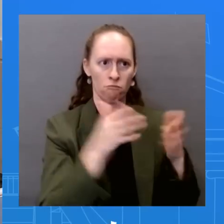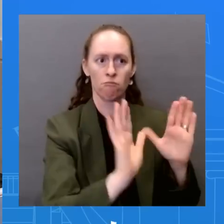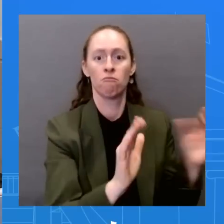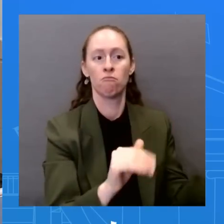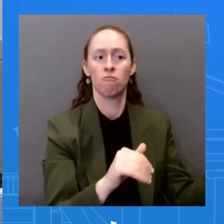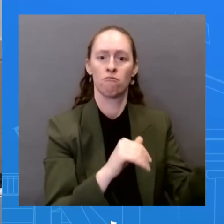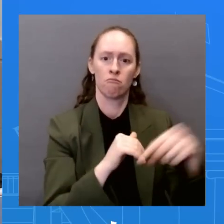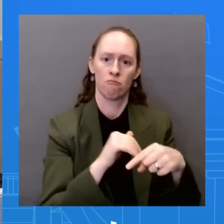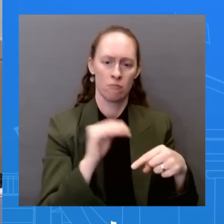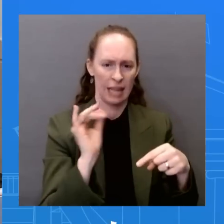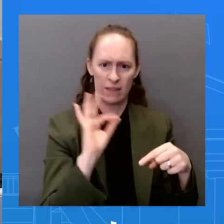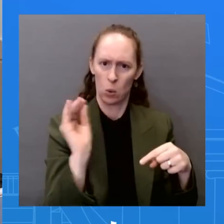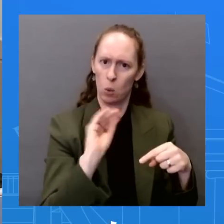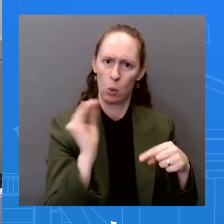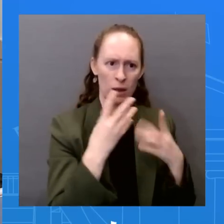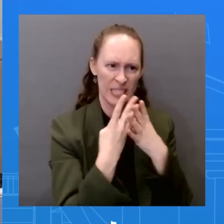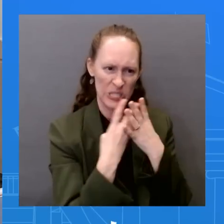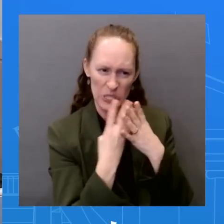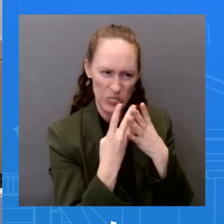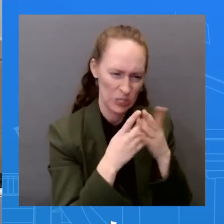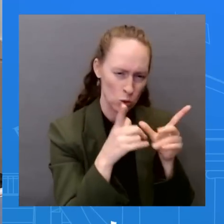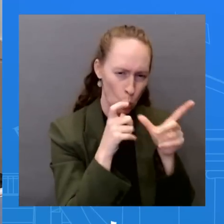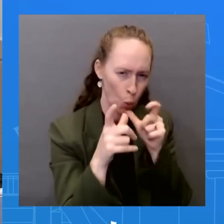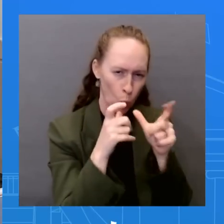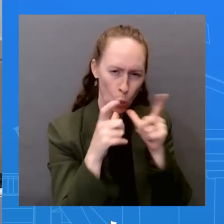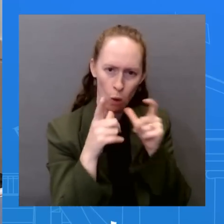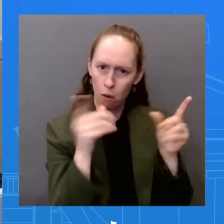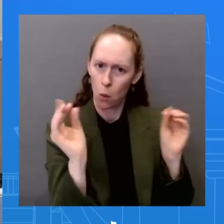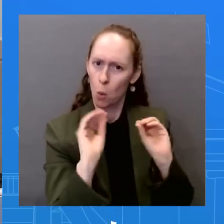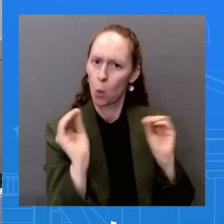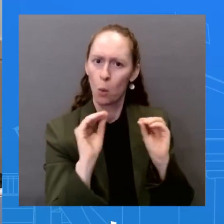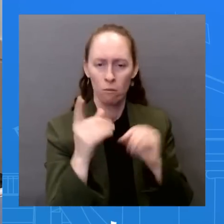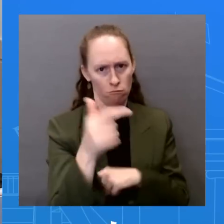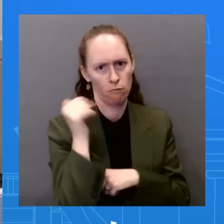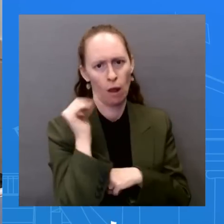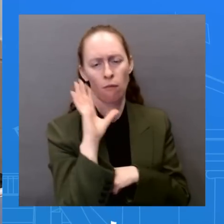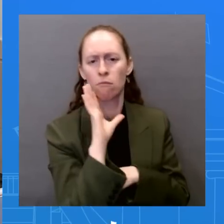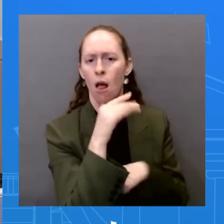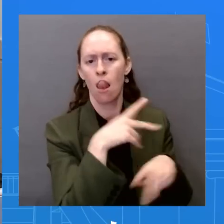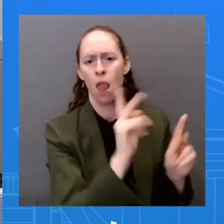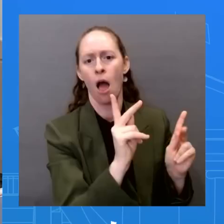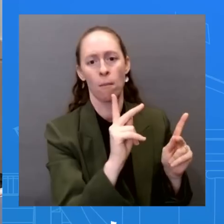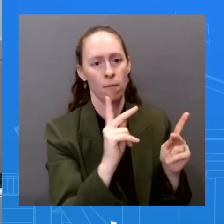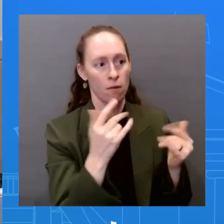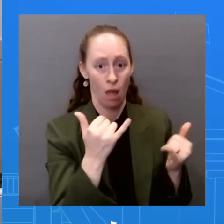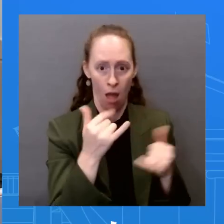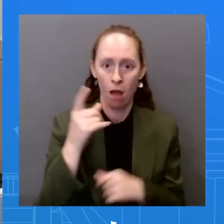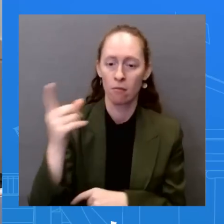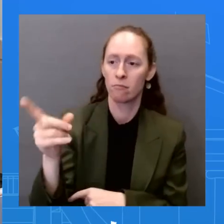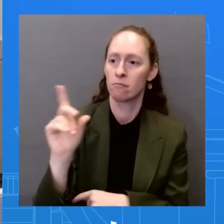But now there's this DHS inspector general who says CBP "admitted or paroled" evacuees